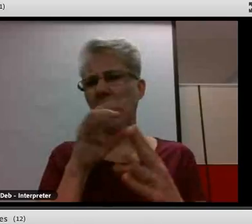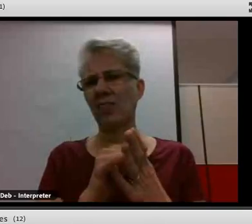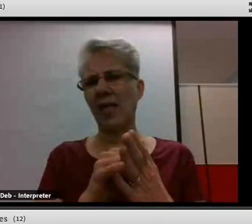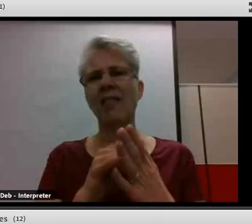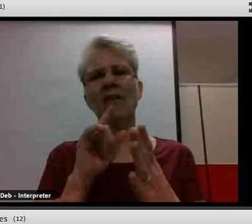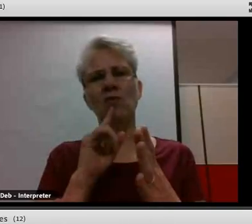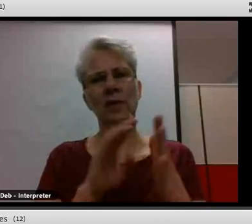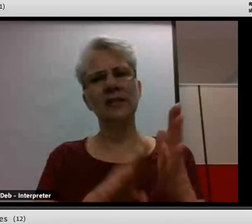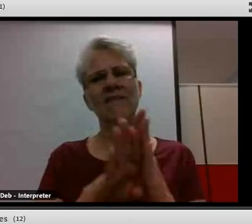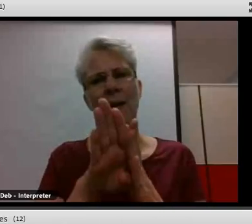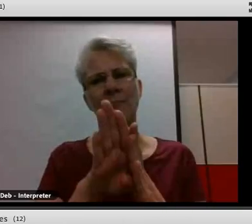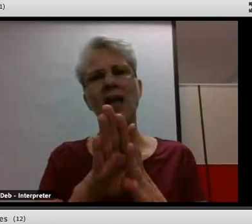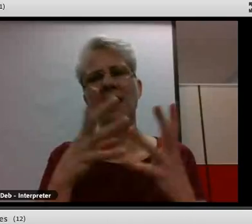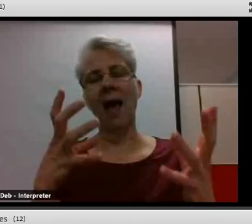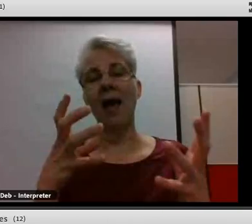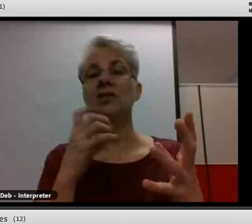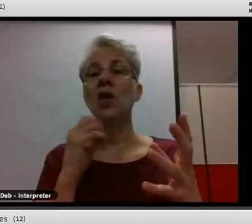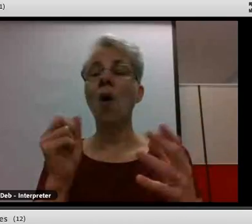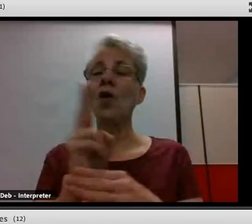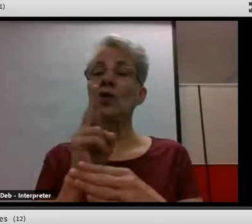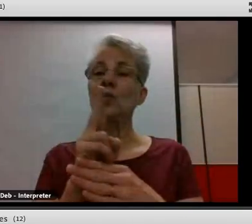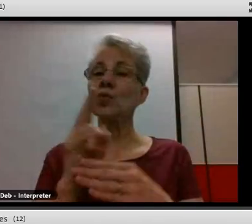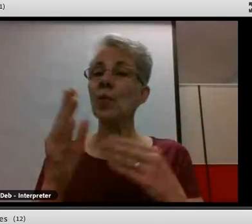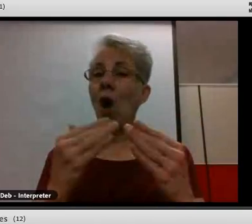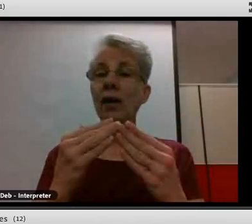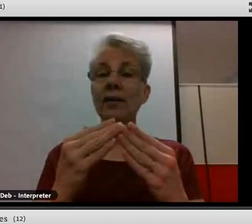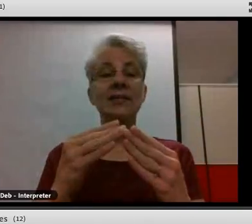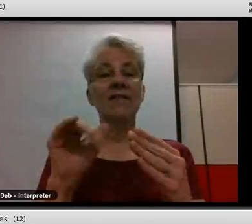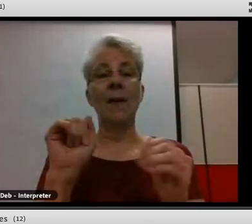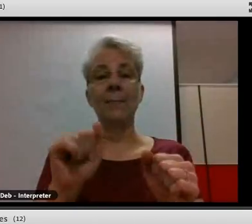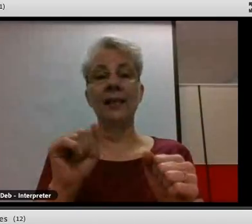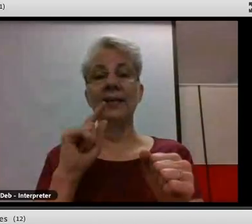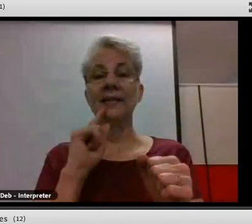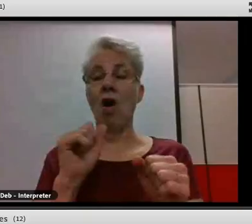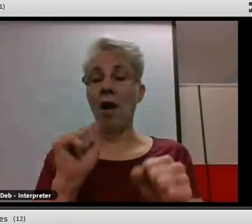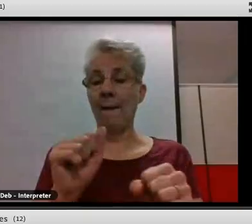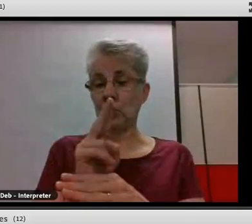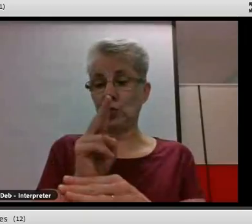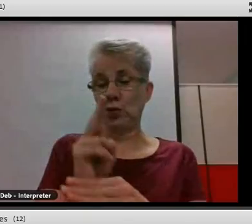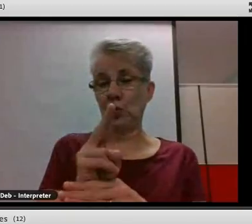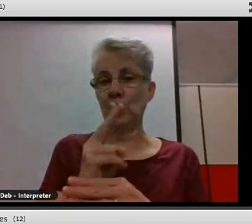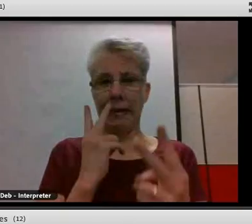in helping them find their best, you know, healthcare options, and they are looking,